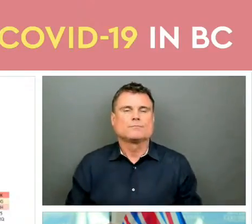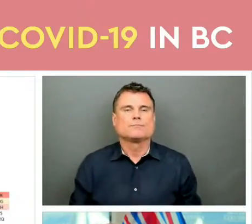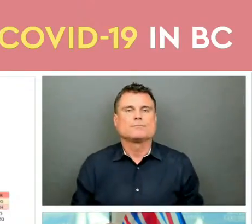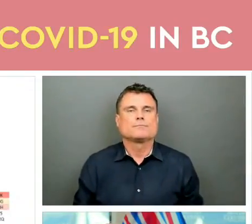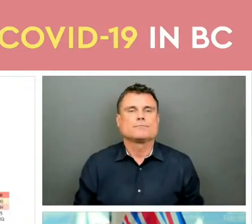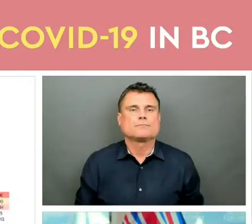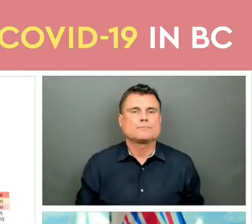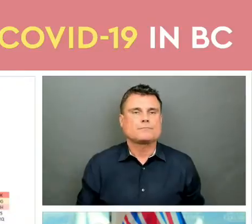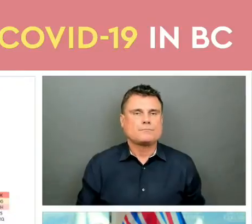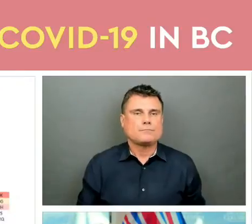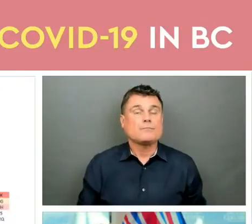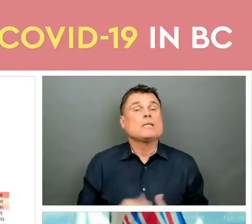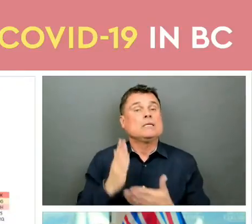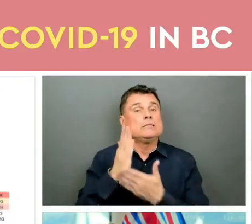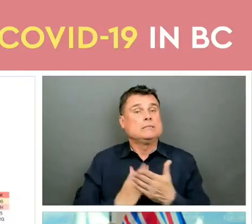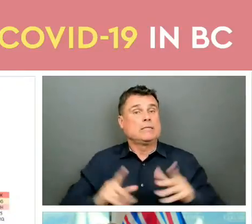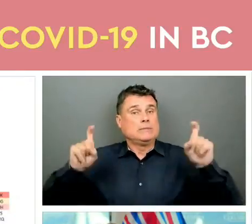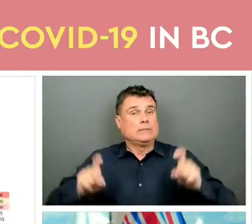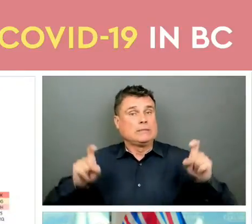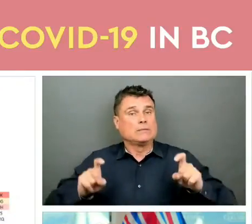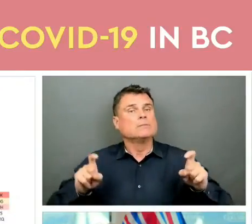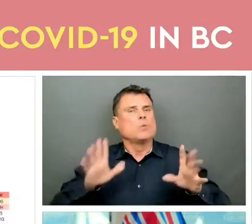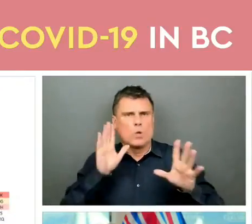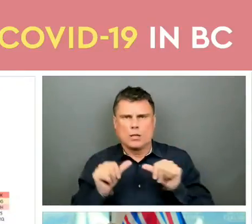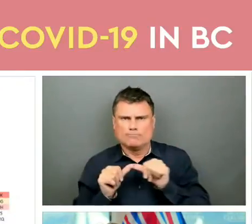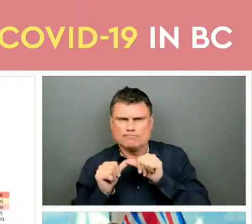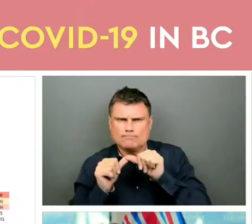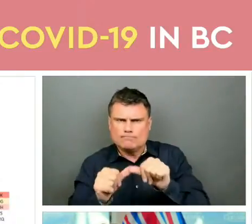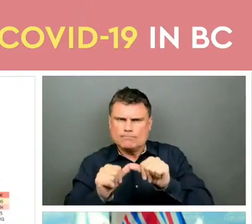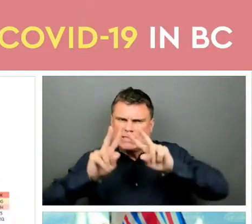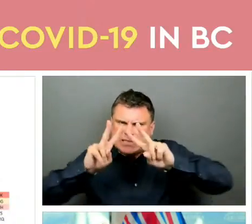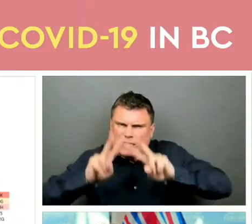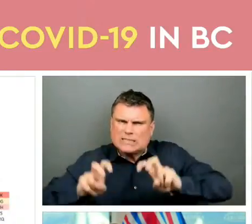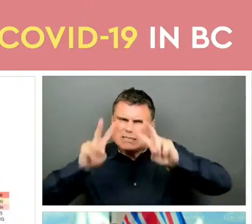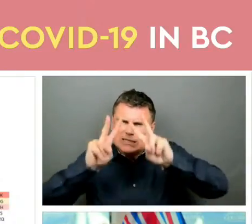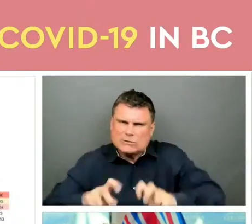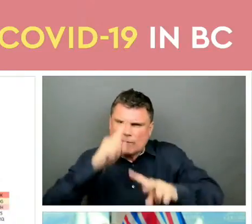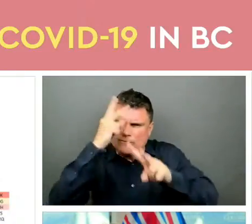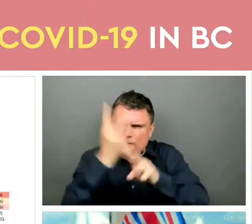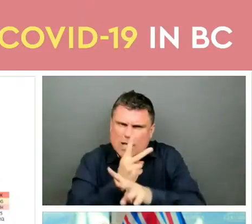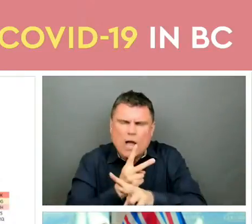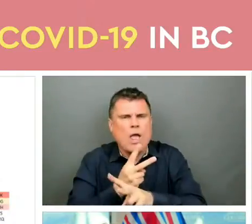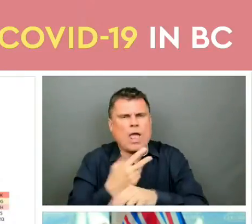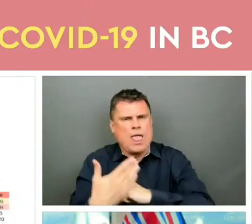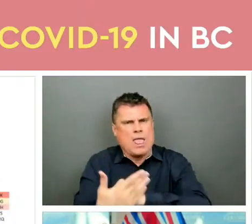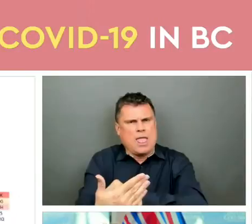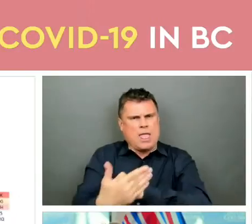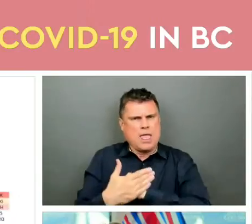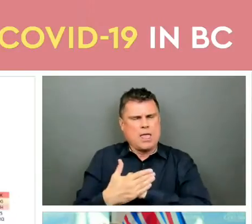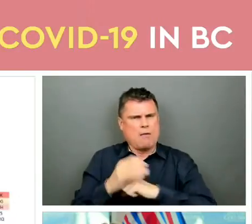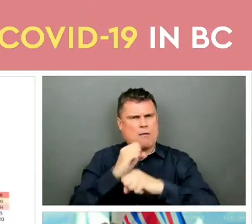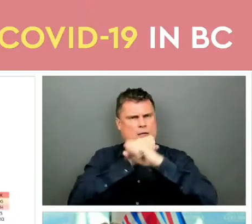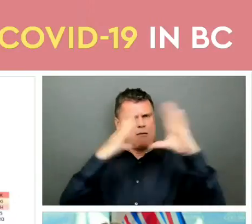sequence for continued surveillance over time so we know what is changing in the